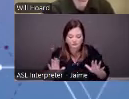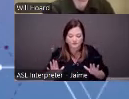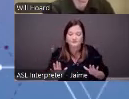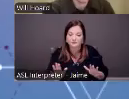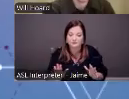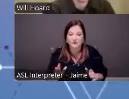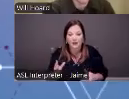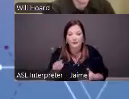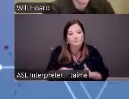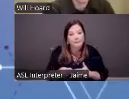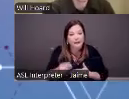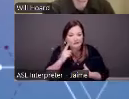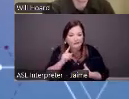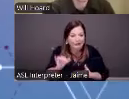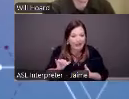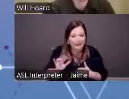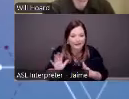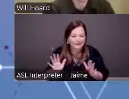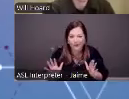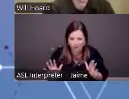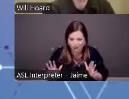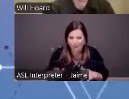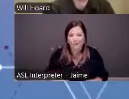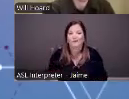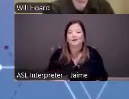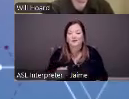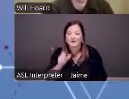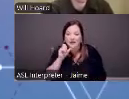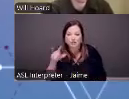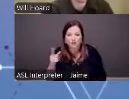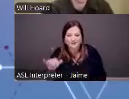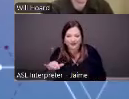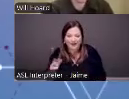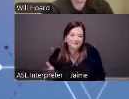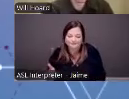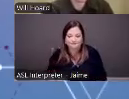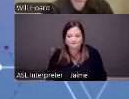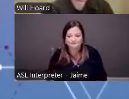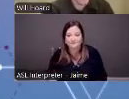for participating. Yeah, so I'm curious for you all what